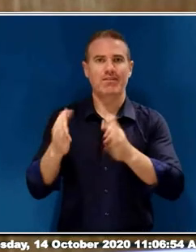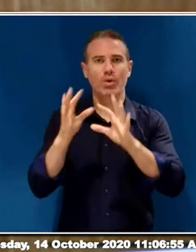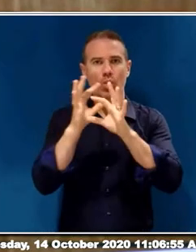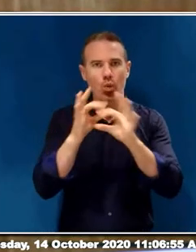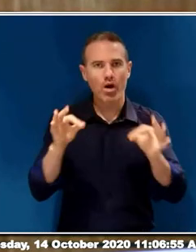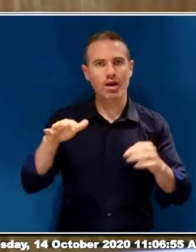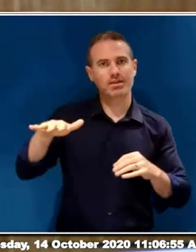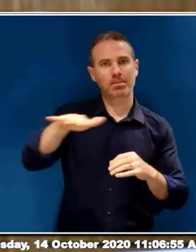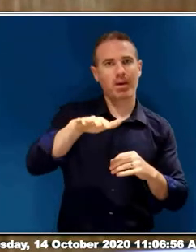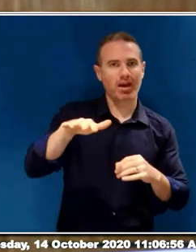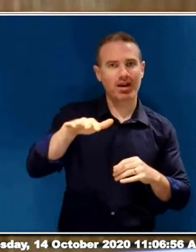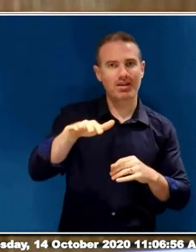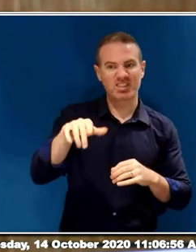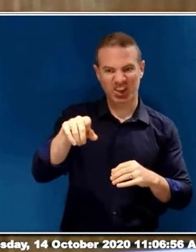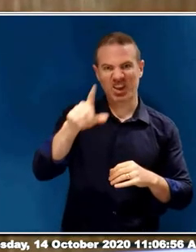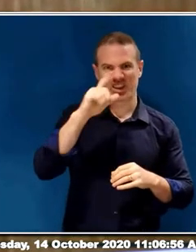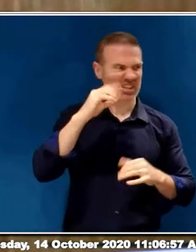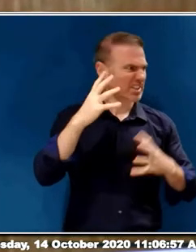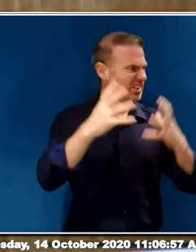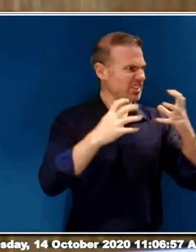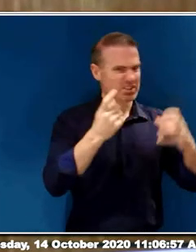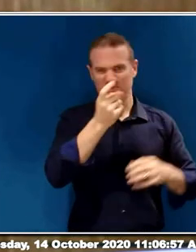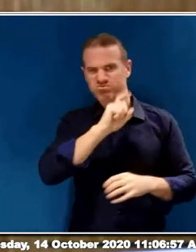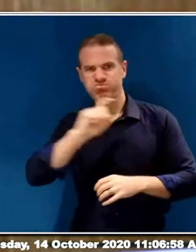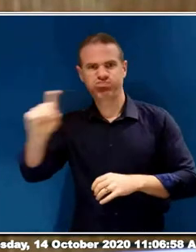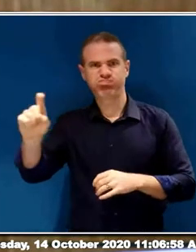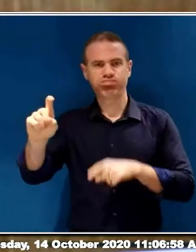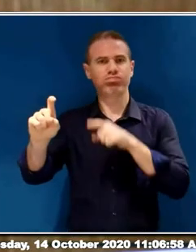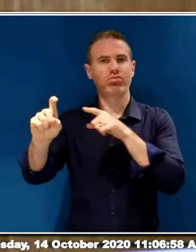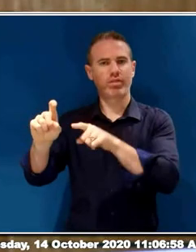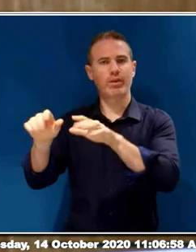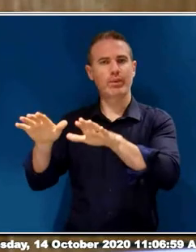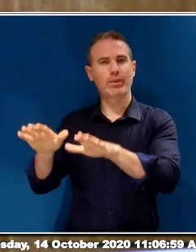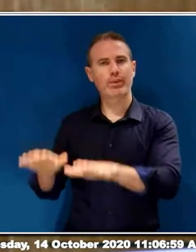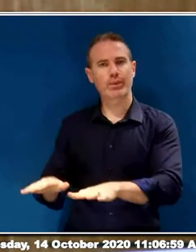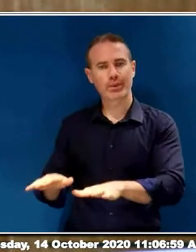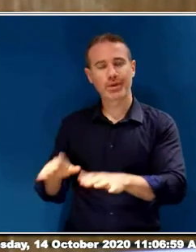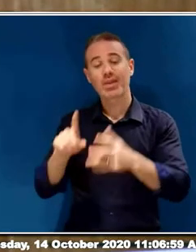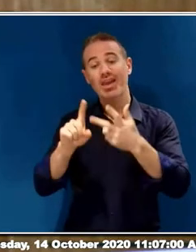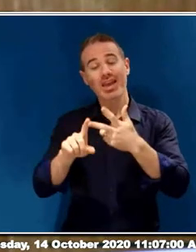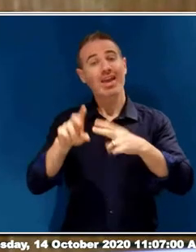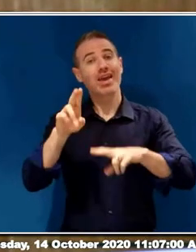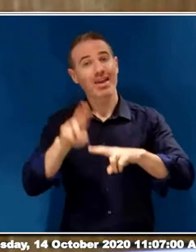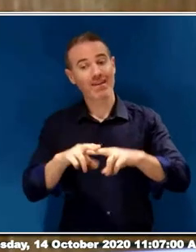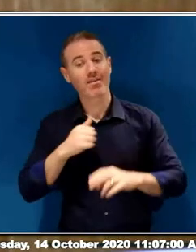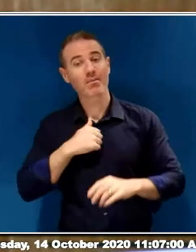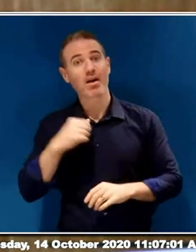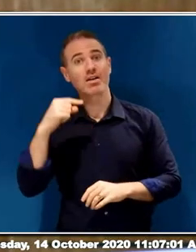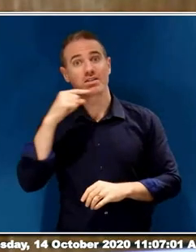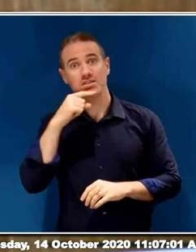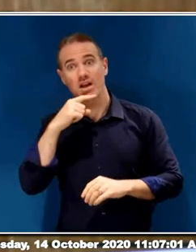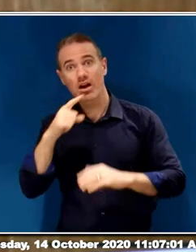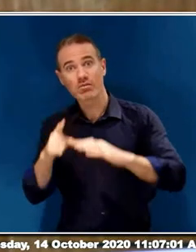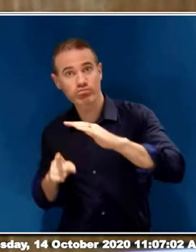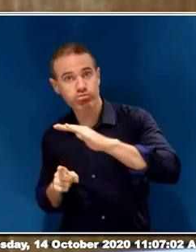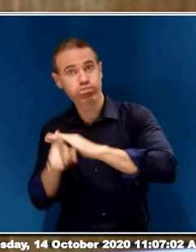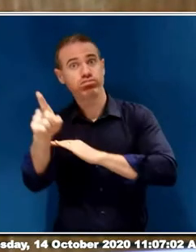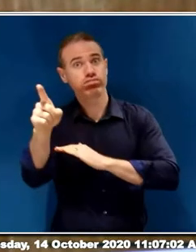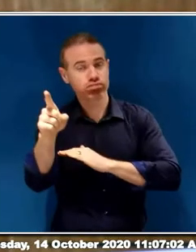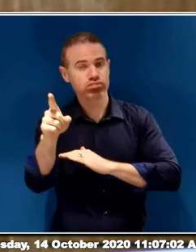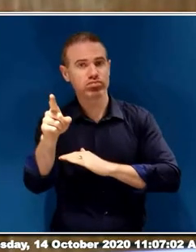If Kobe flees --- which prior to being at School 2 he previously never left